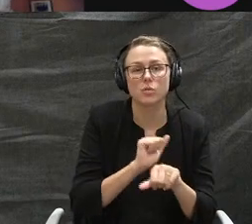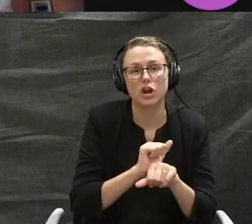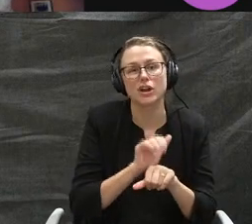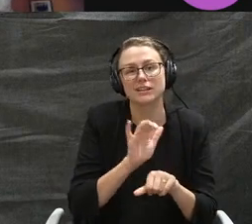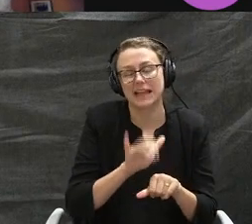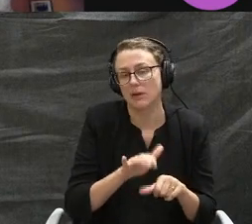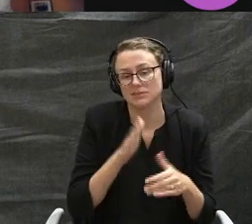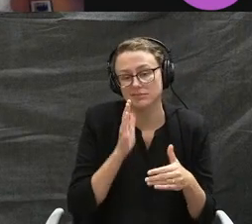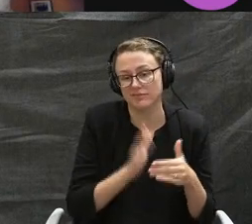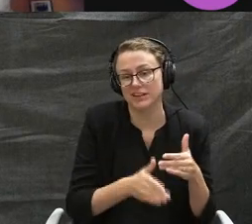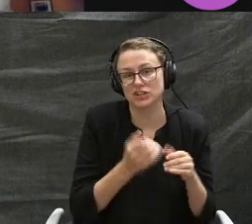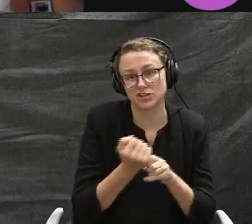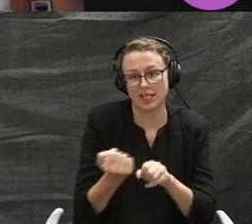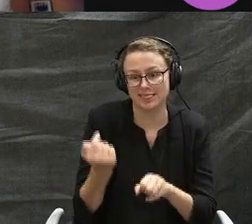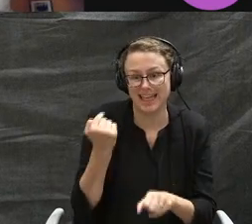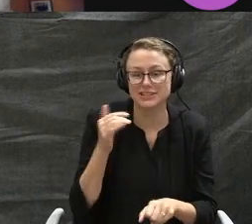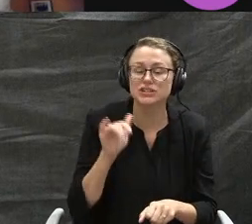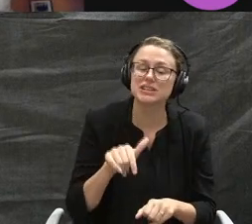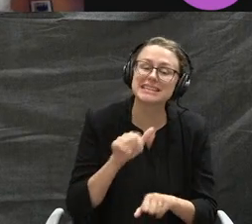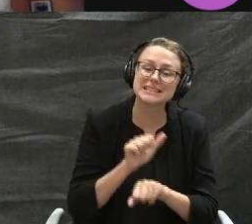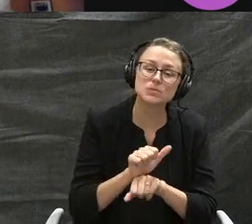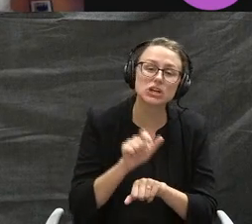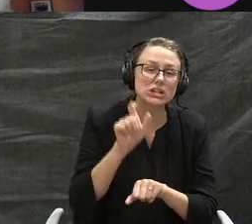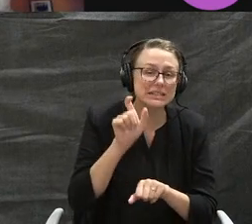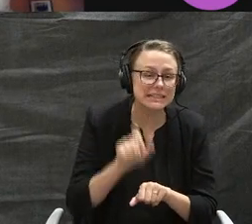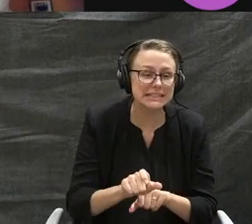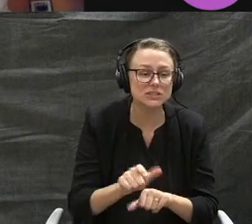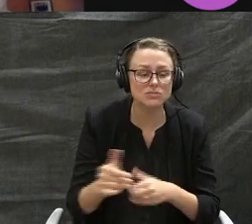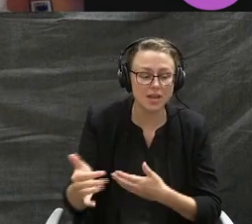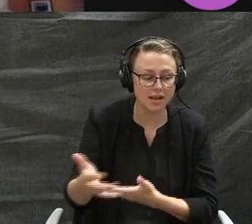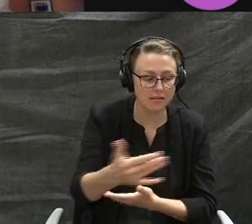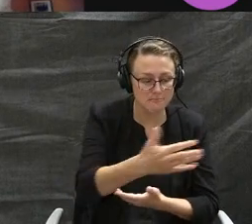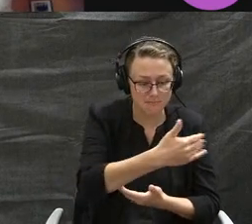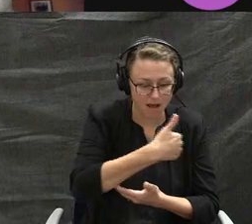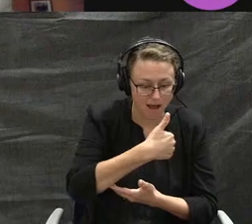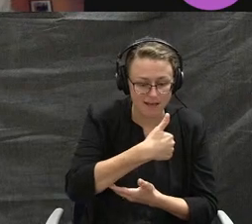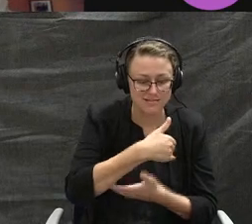year. This work needs to be compiled into a strategic plan